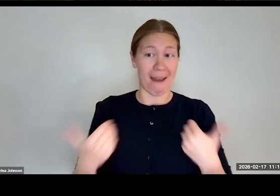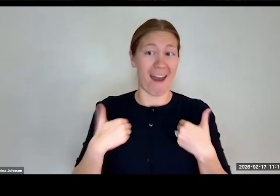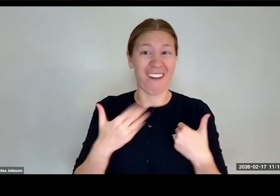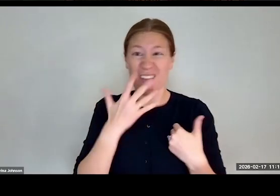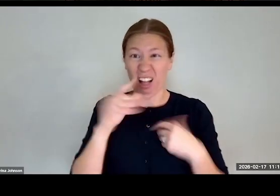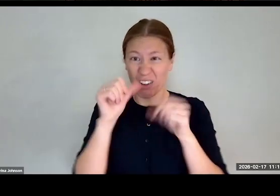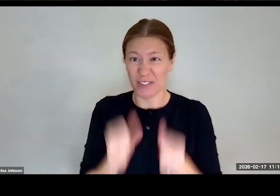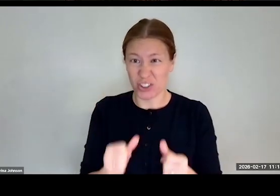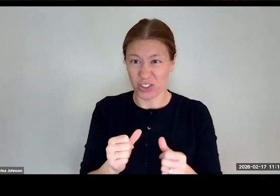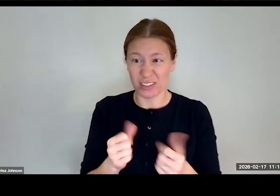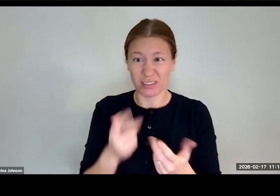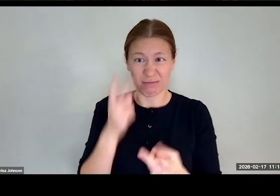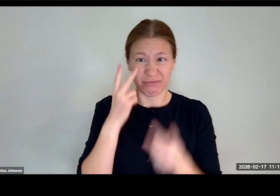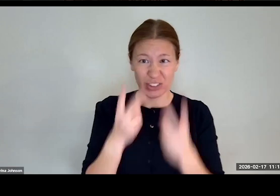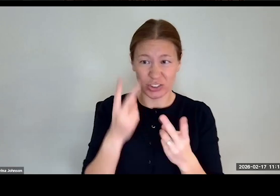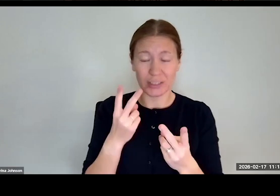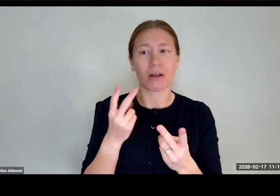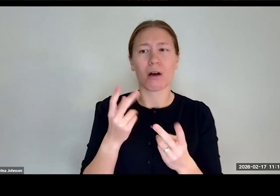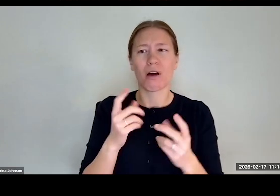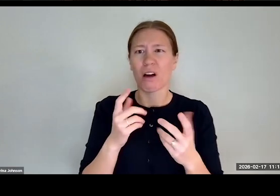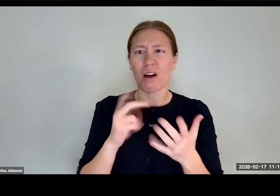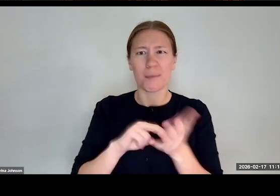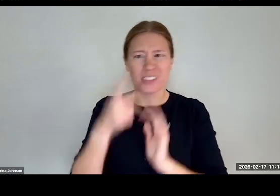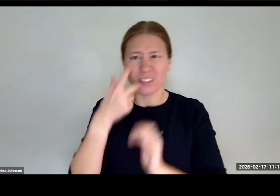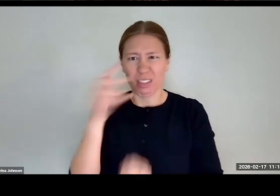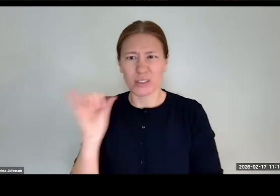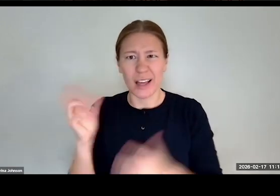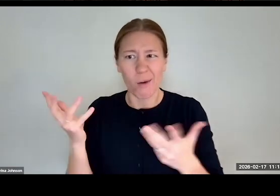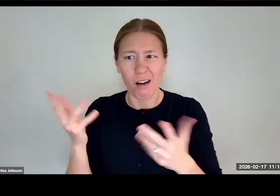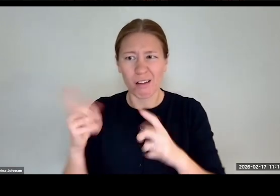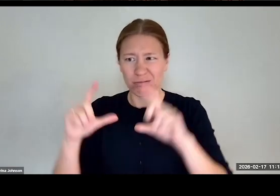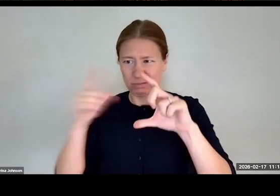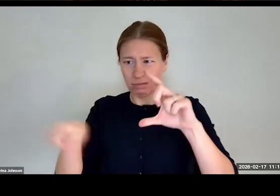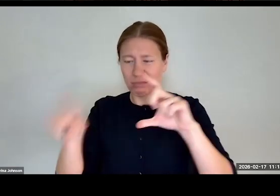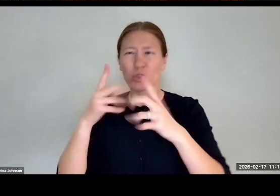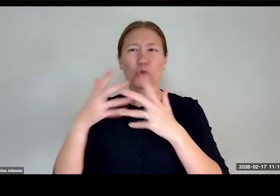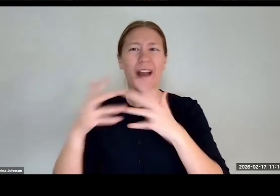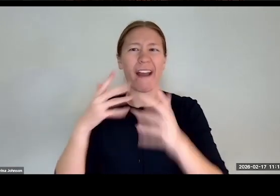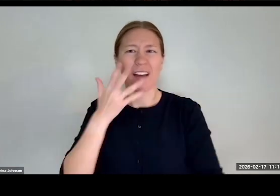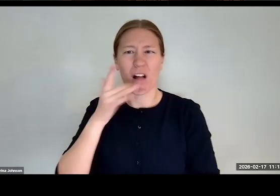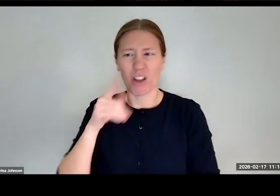as a series of gray scale colors and it might be really hard to differentiate between those grays.